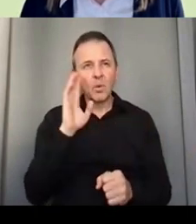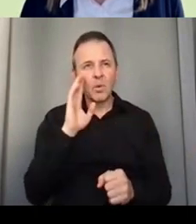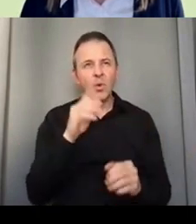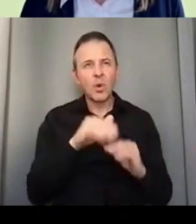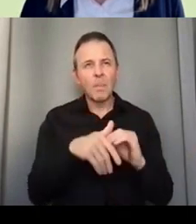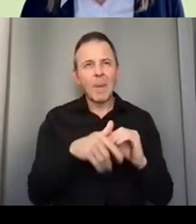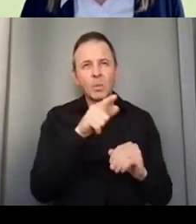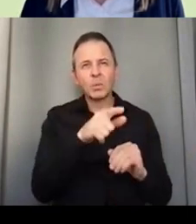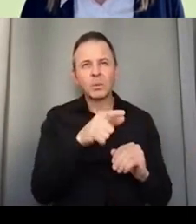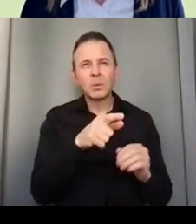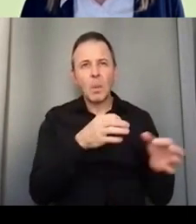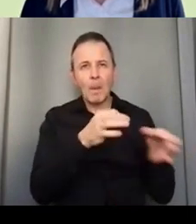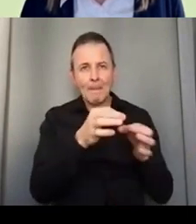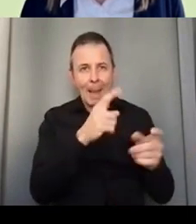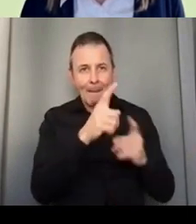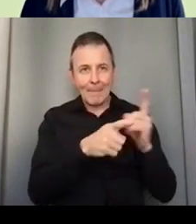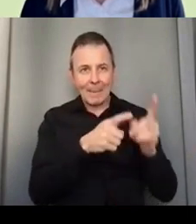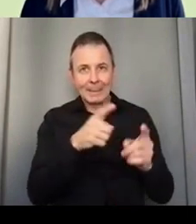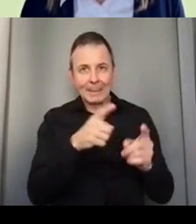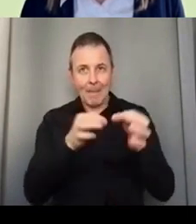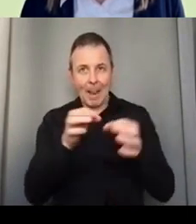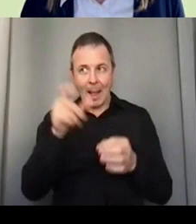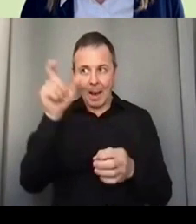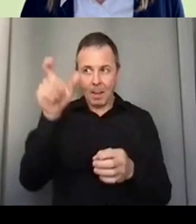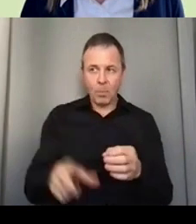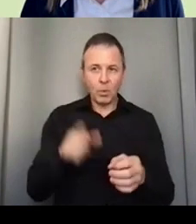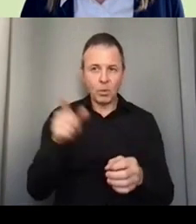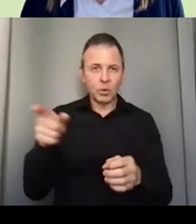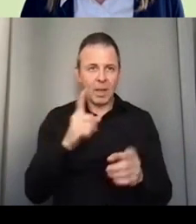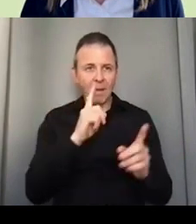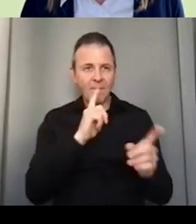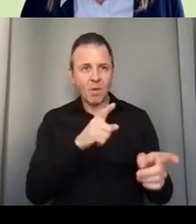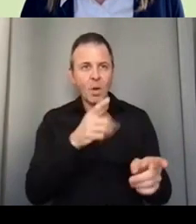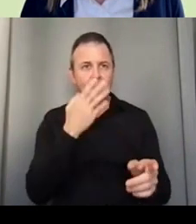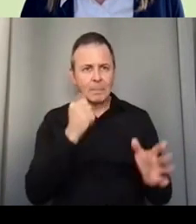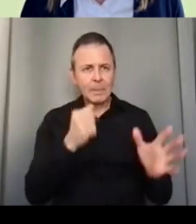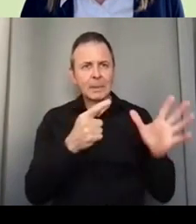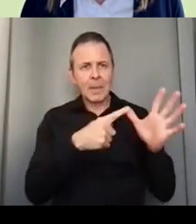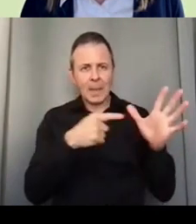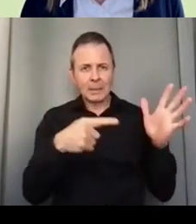meeting a planner has advised that an assistive technology item that was